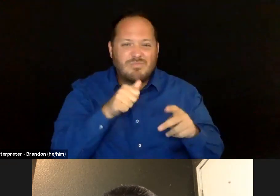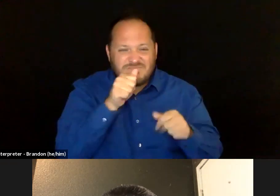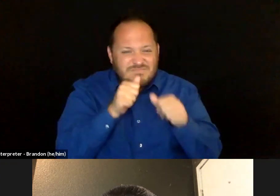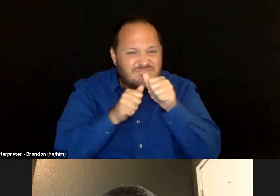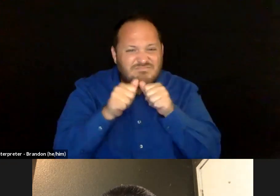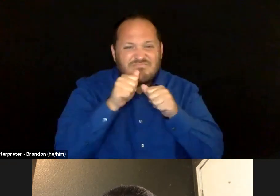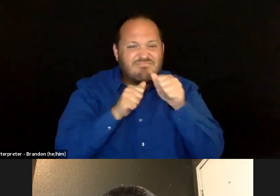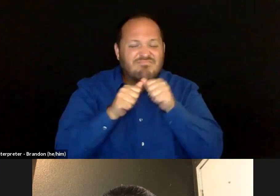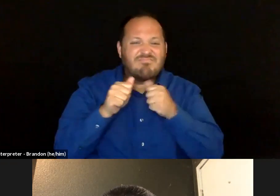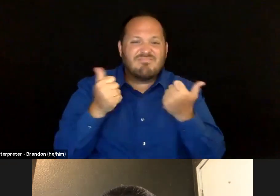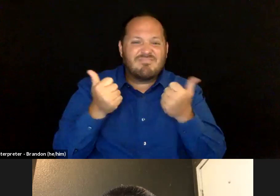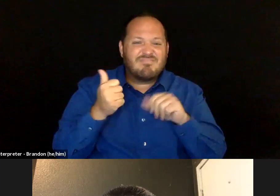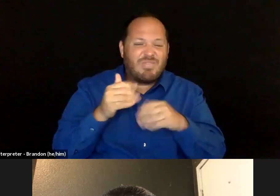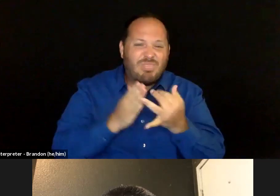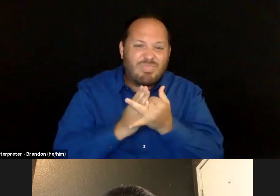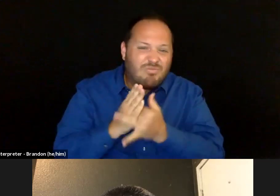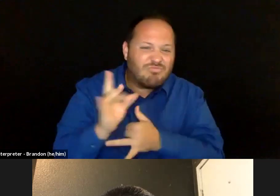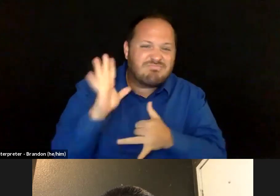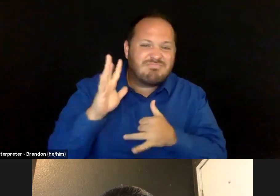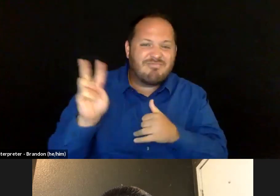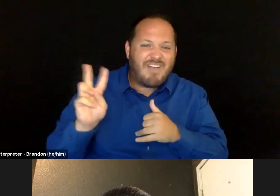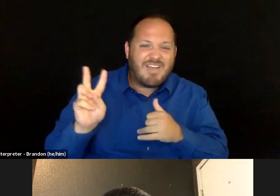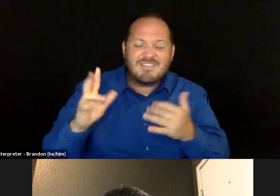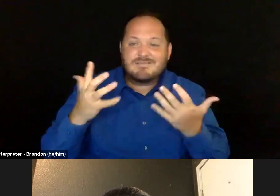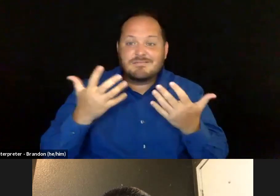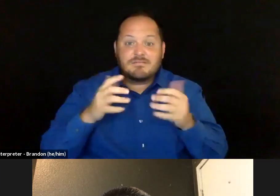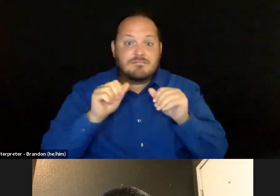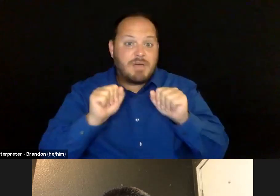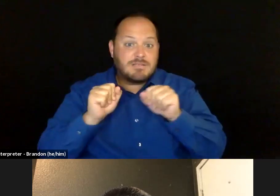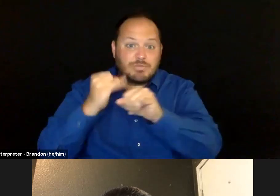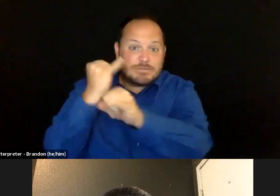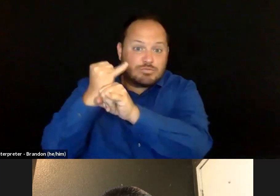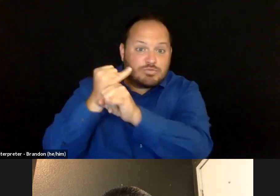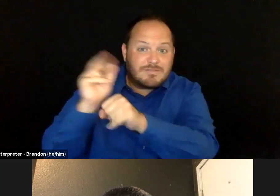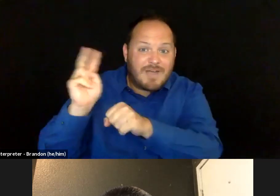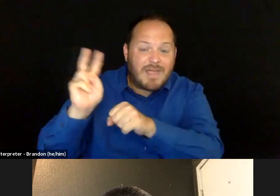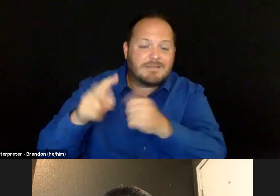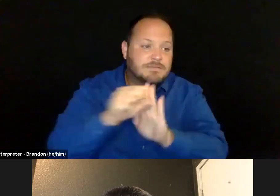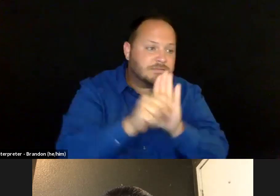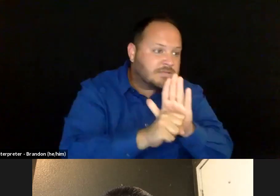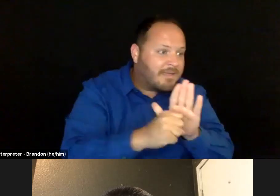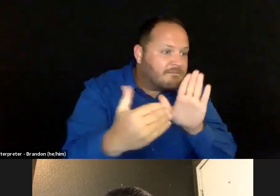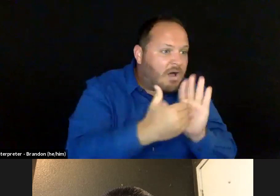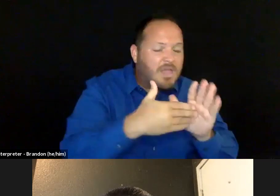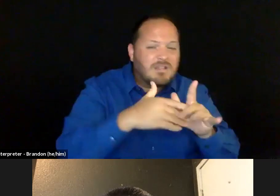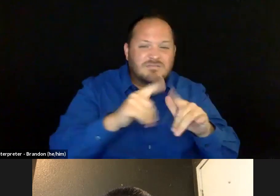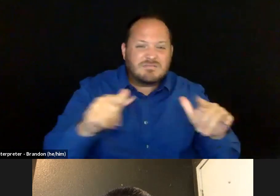link that I think is also being added to the chat right now.